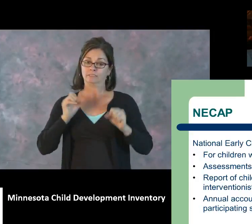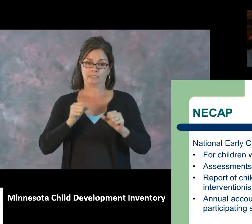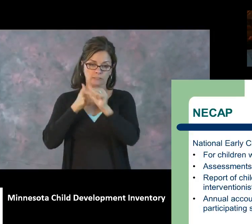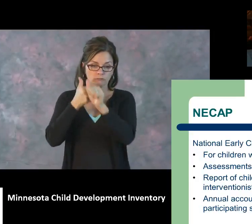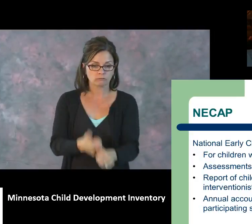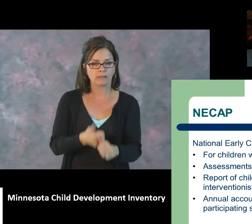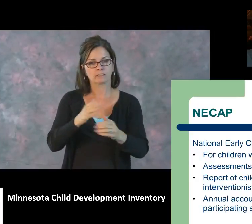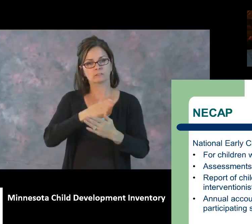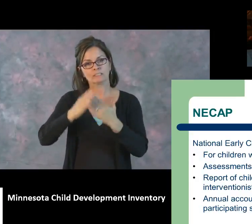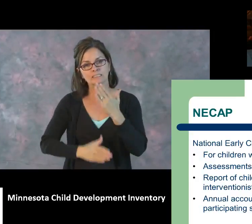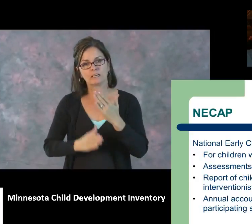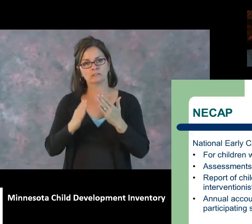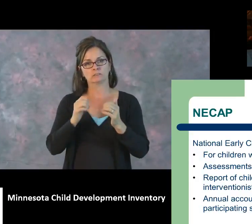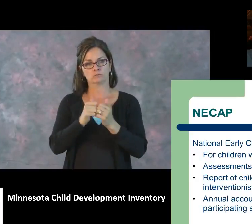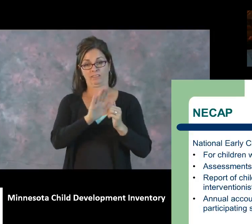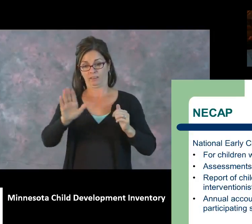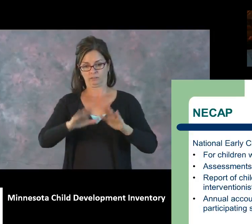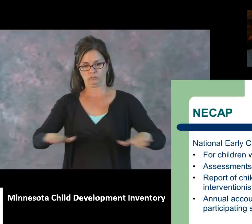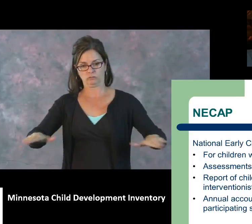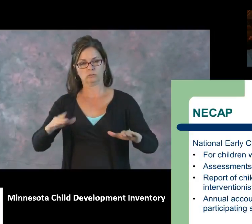as a group overtime.